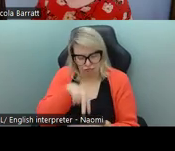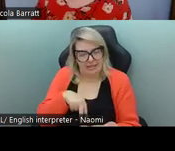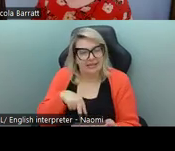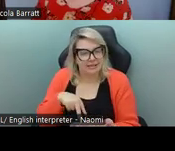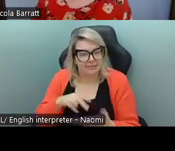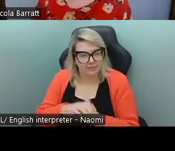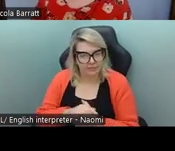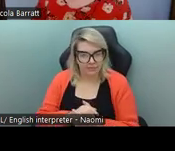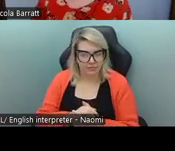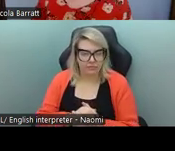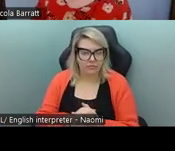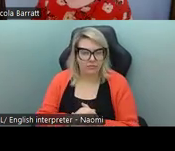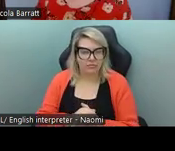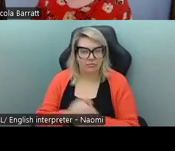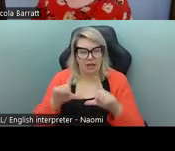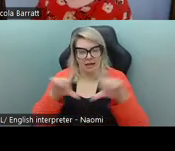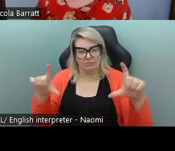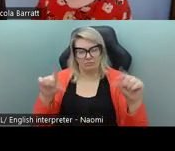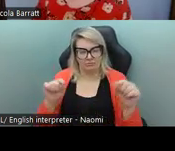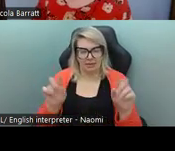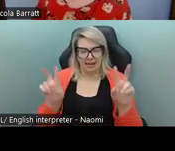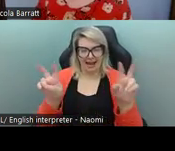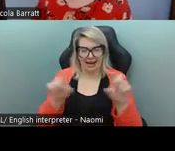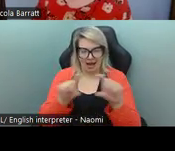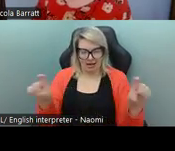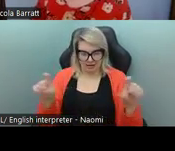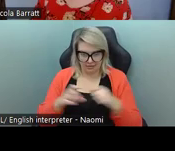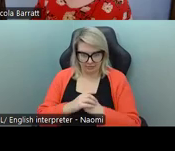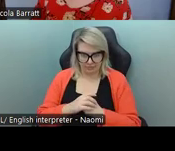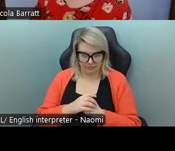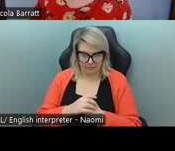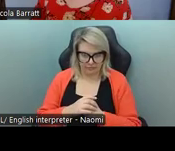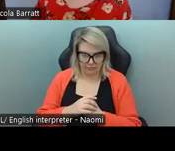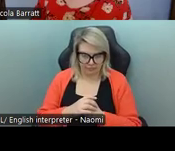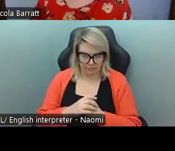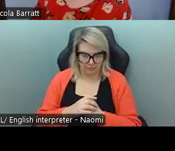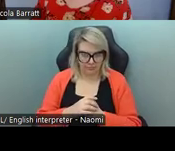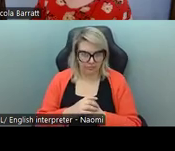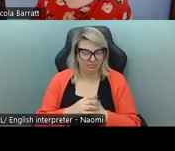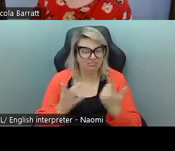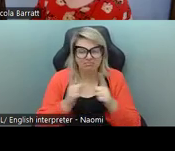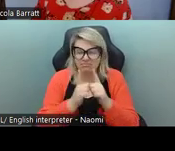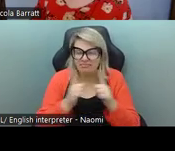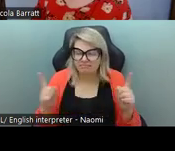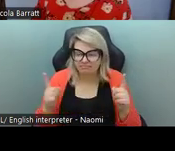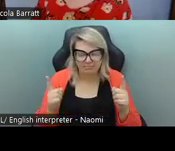Then you can add a headline, and this appears directly below your name. It's usually a sentence summarizing your role,